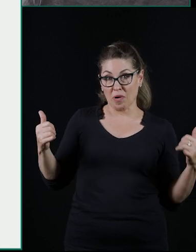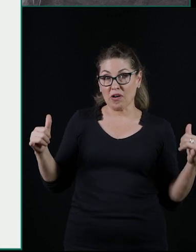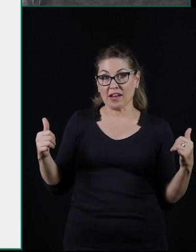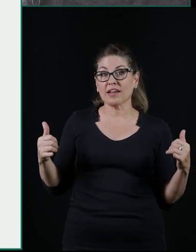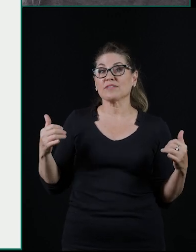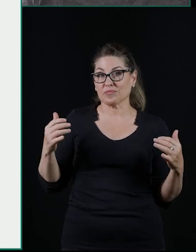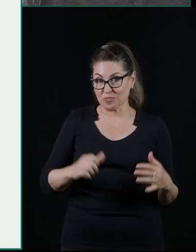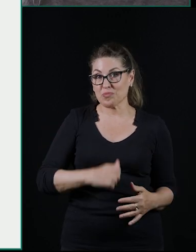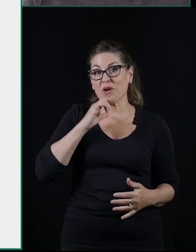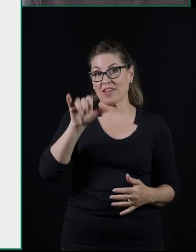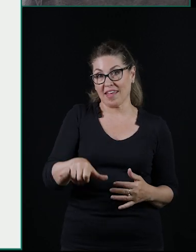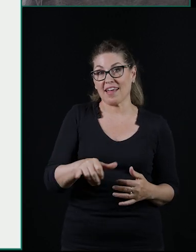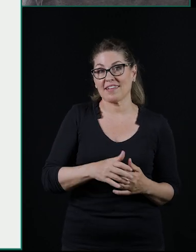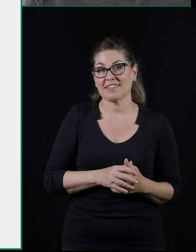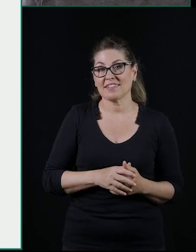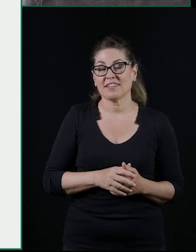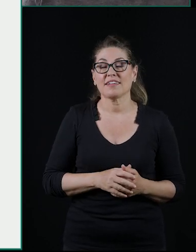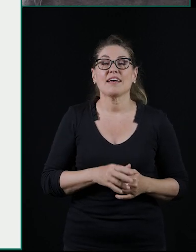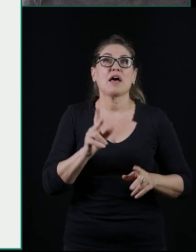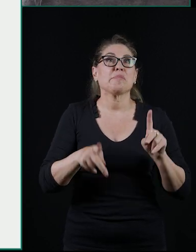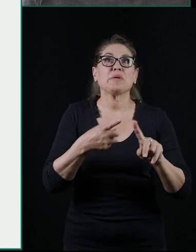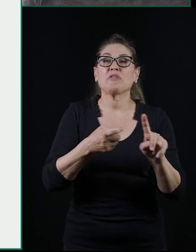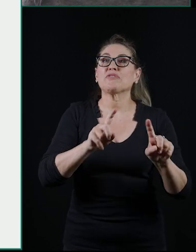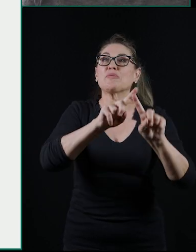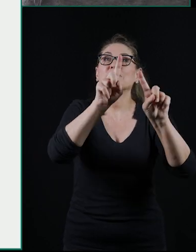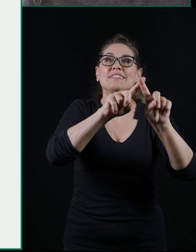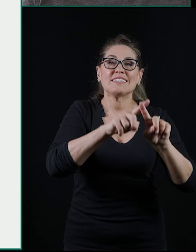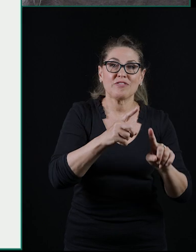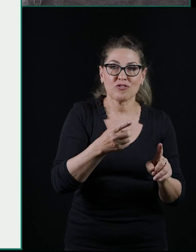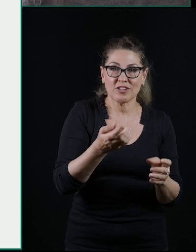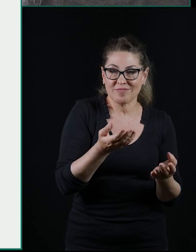We enable people from different devices, all play together